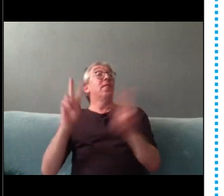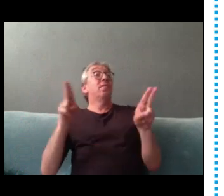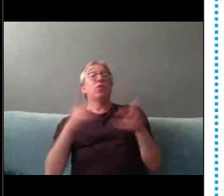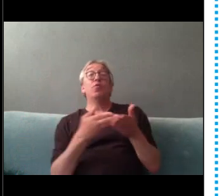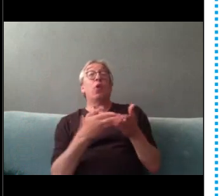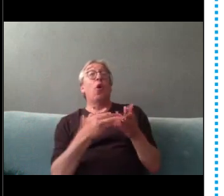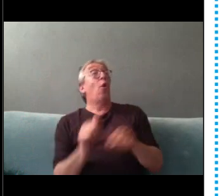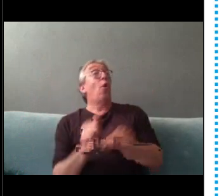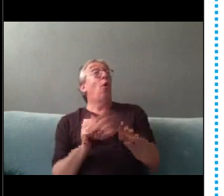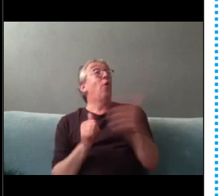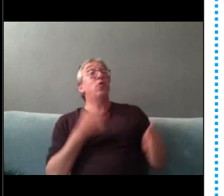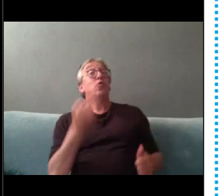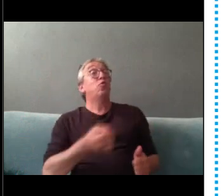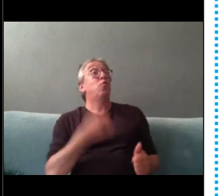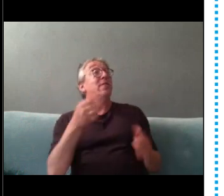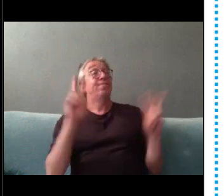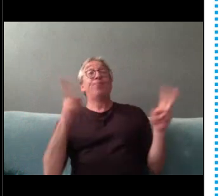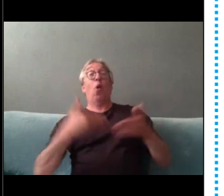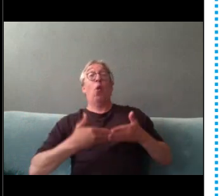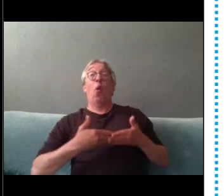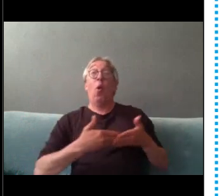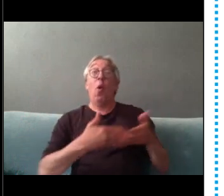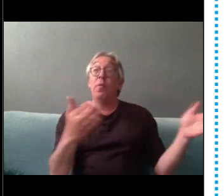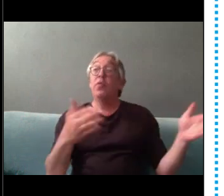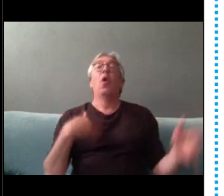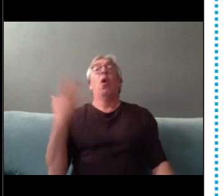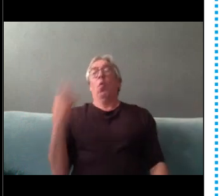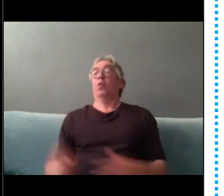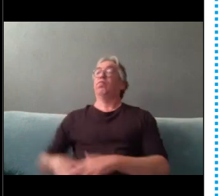This is a huge problem, that we've also already criticized